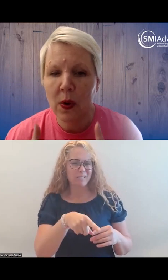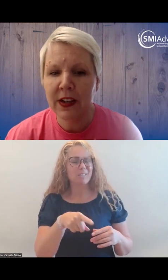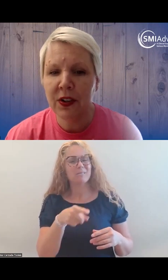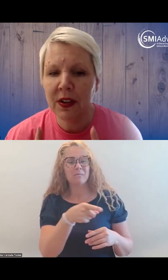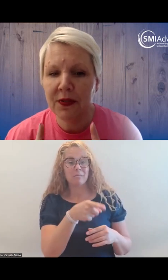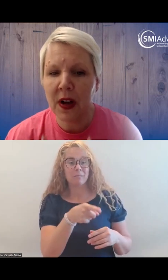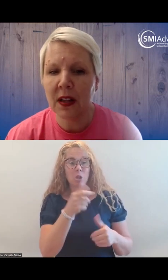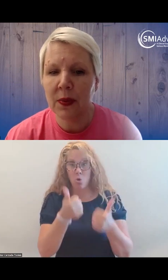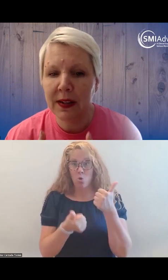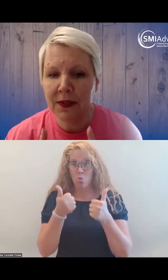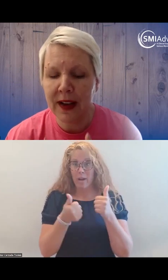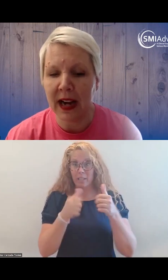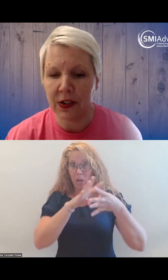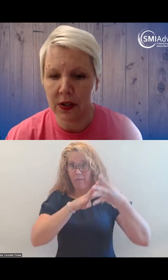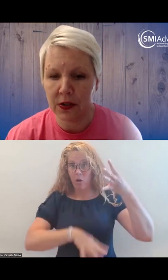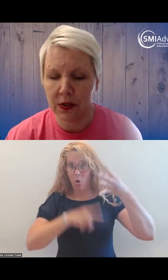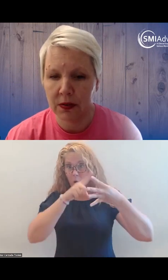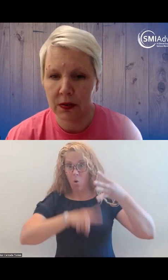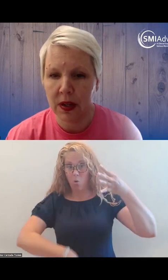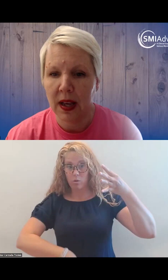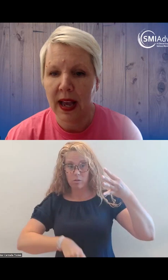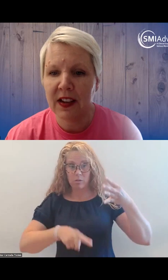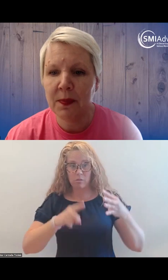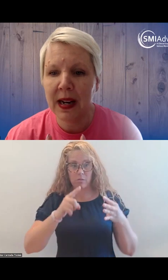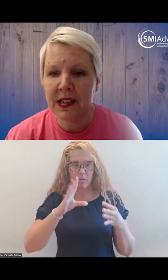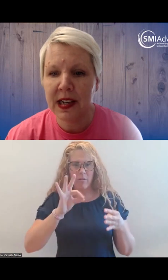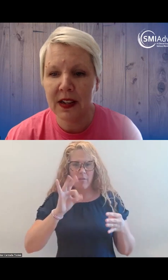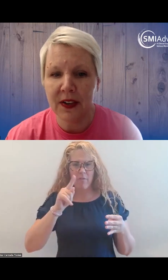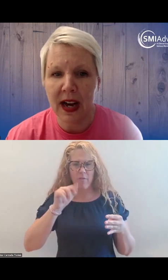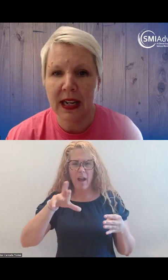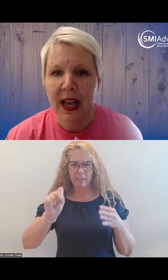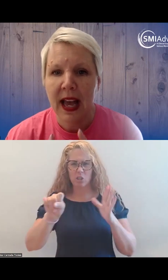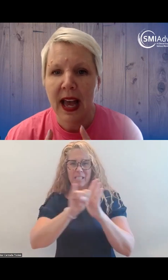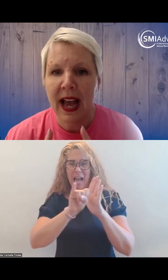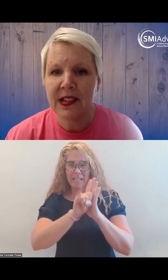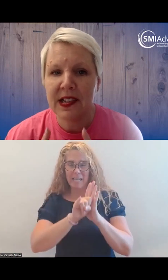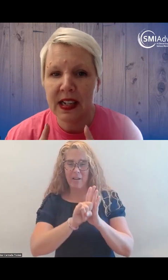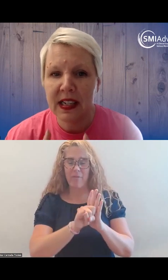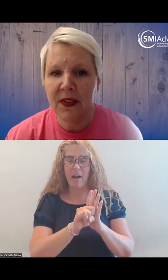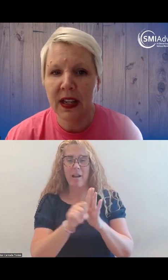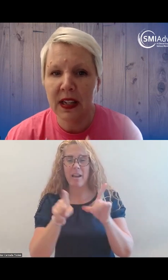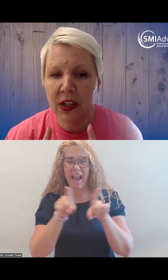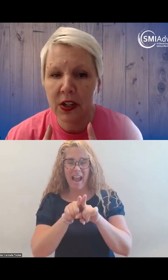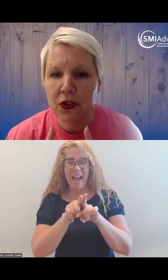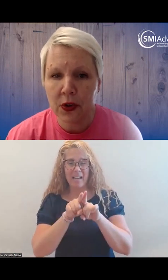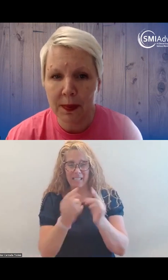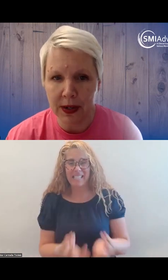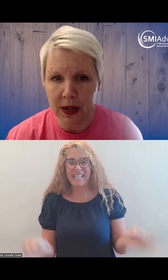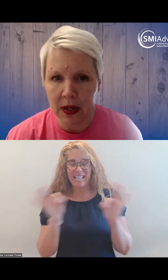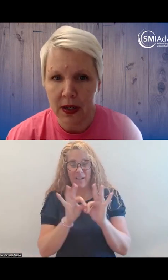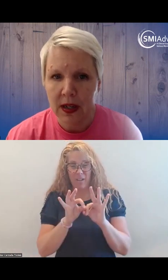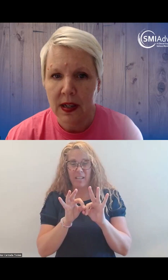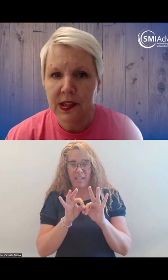WHICH OF THE FOLLOW FACTORS IS A SIGNIFICANT CONTRIBUTOR TO